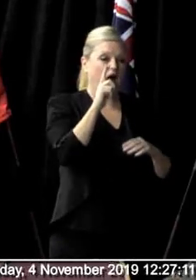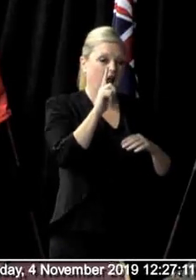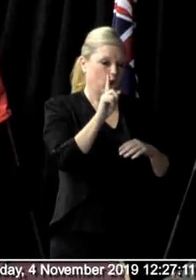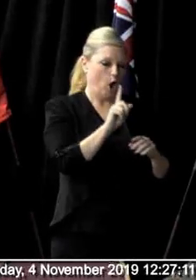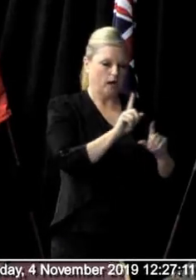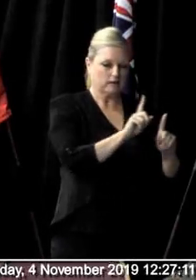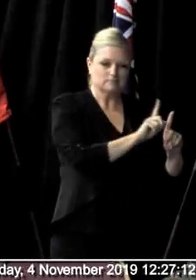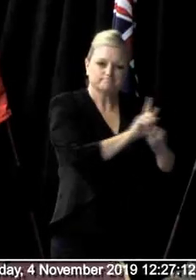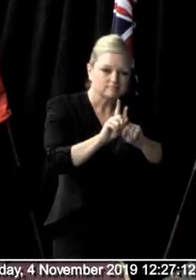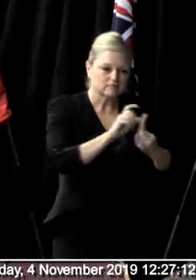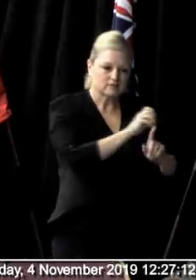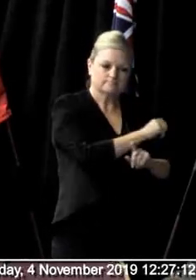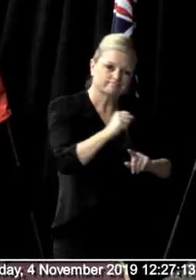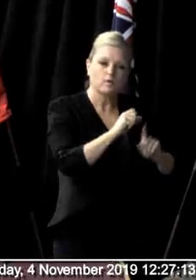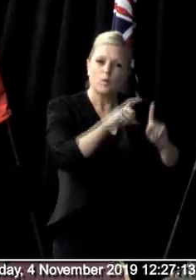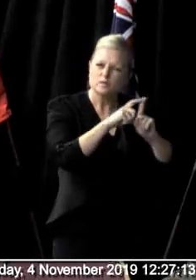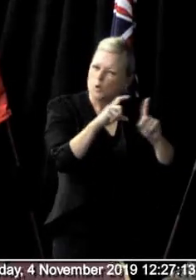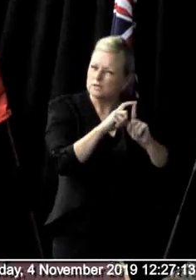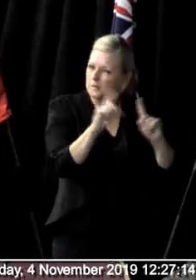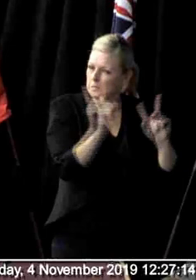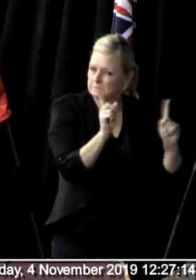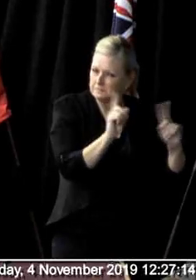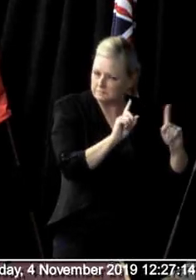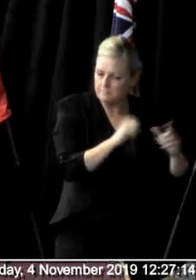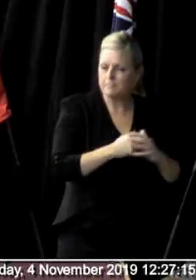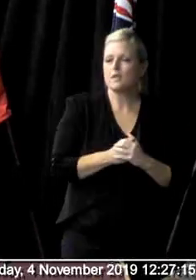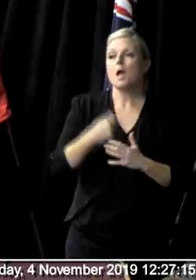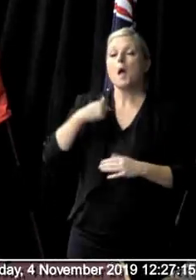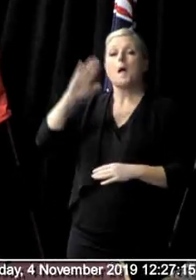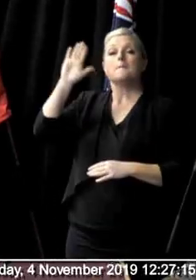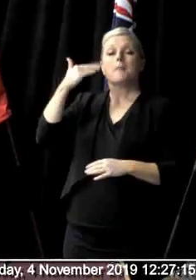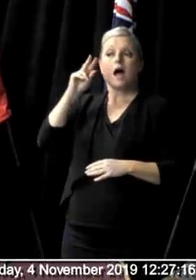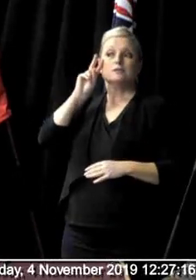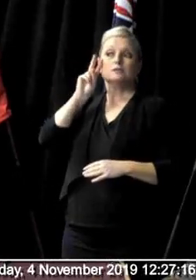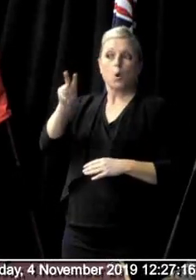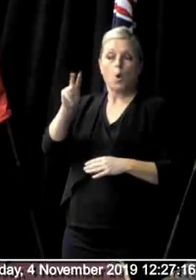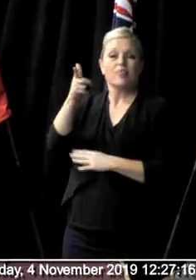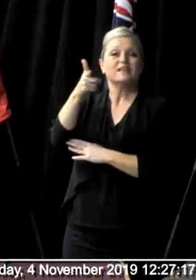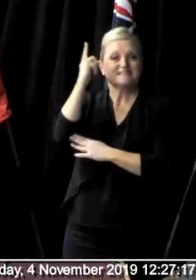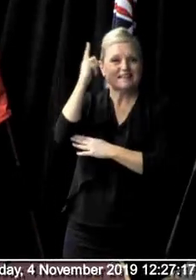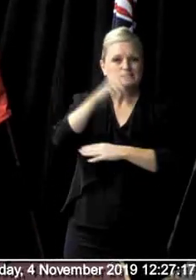I witnessed her dragging [REDACTED] down the stairs without her